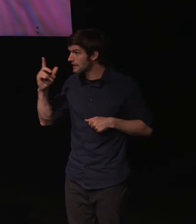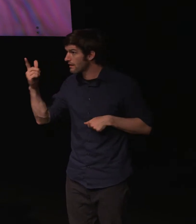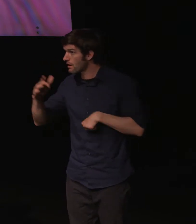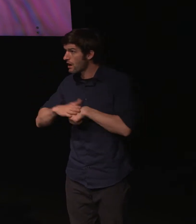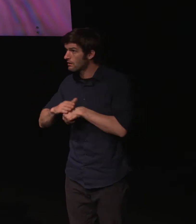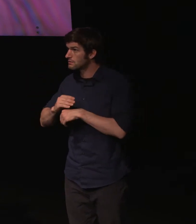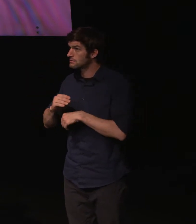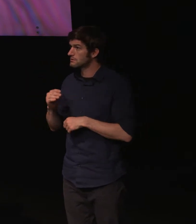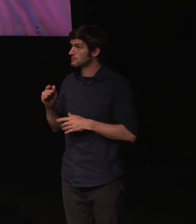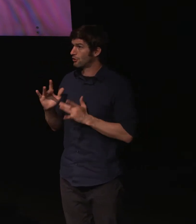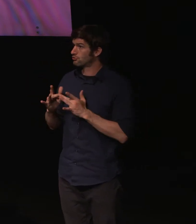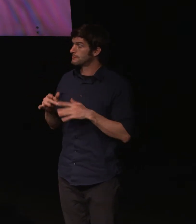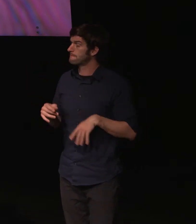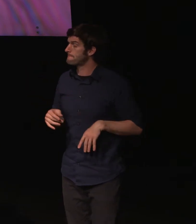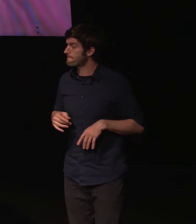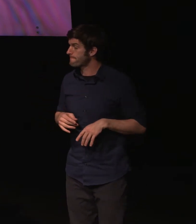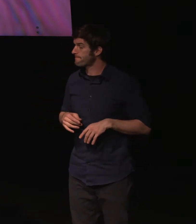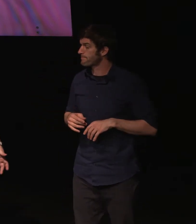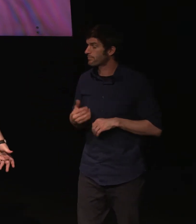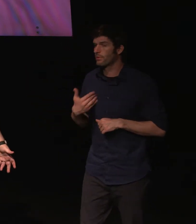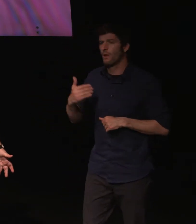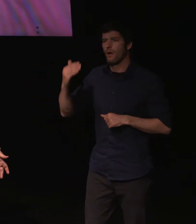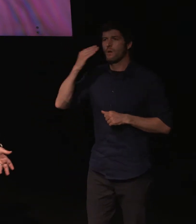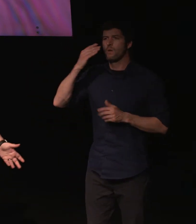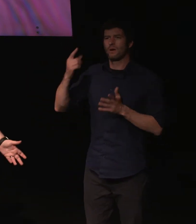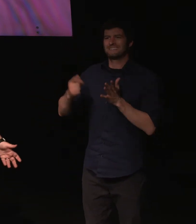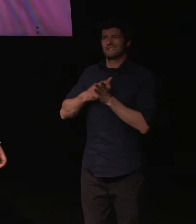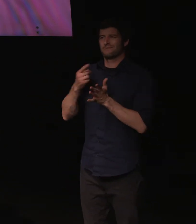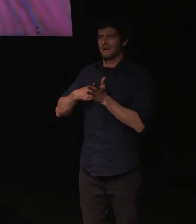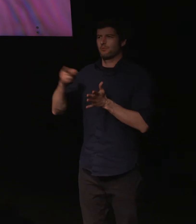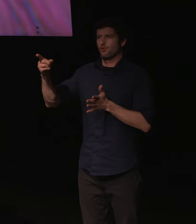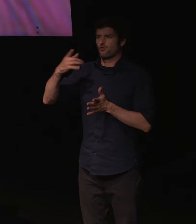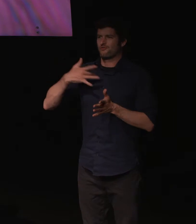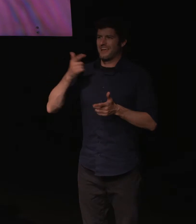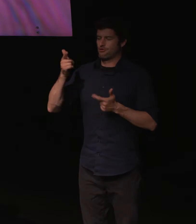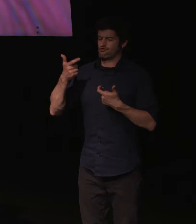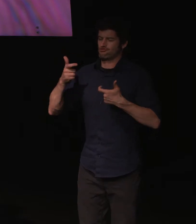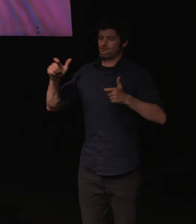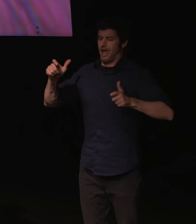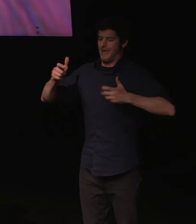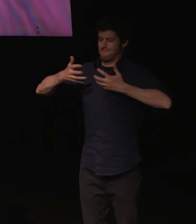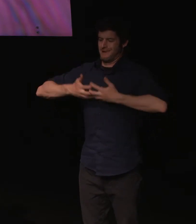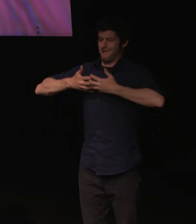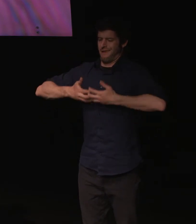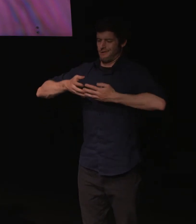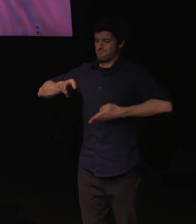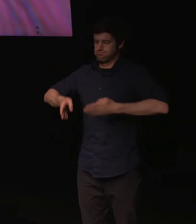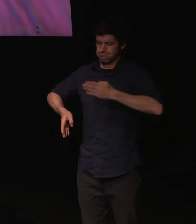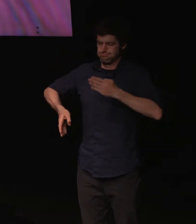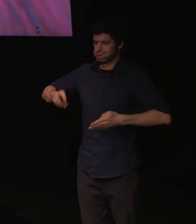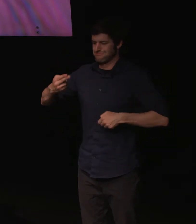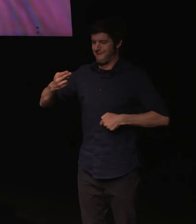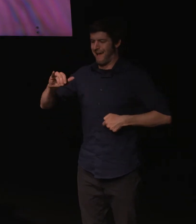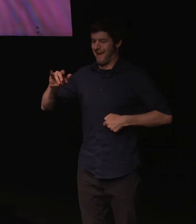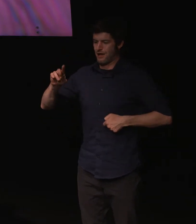I know that sometimes you are a giant mechanical hydra that every little thing has to be approved,